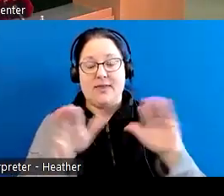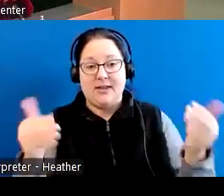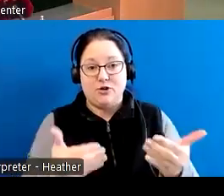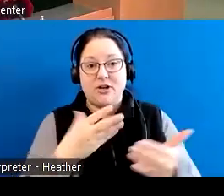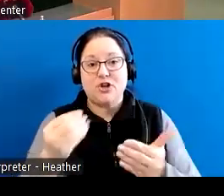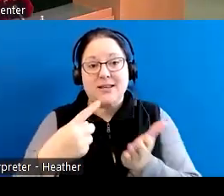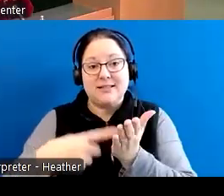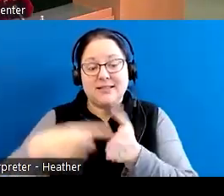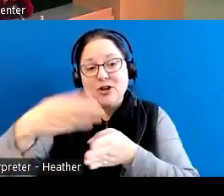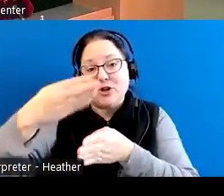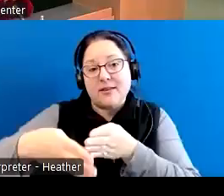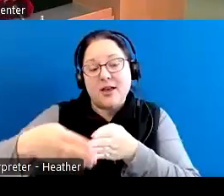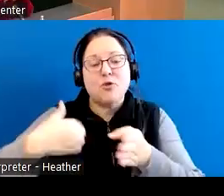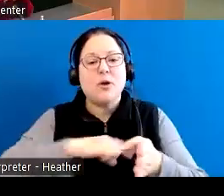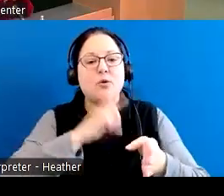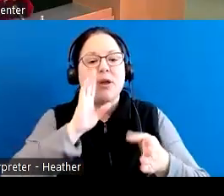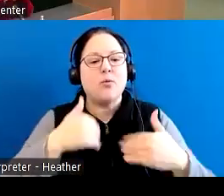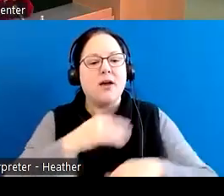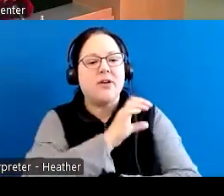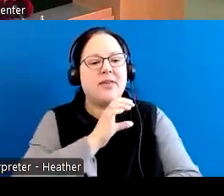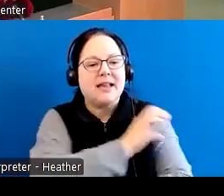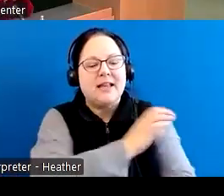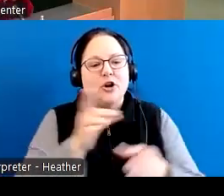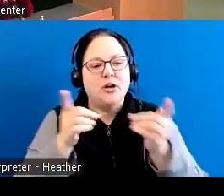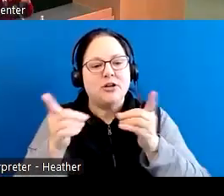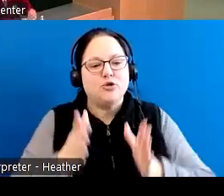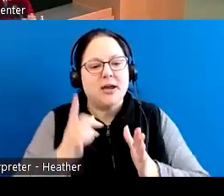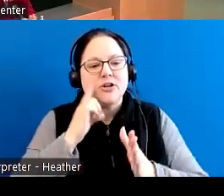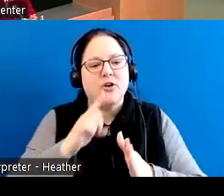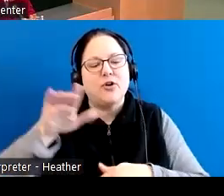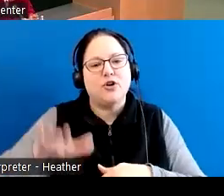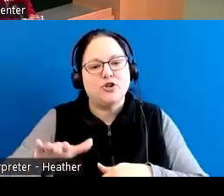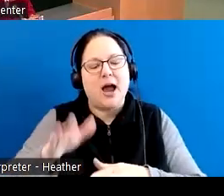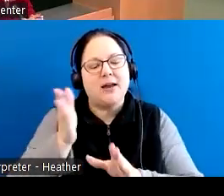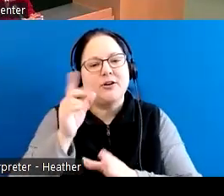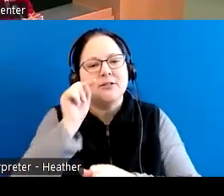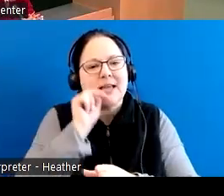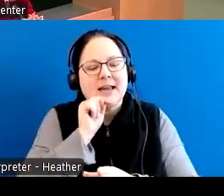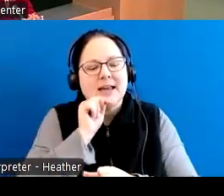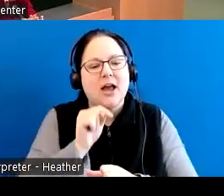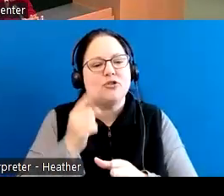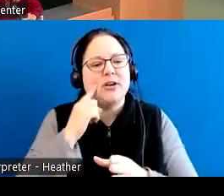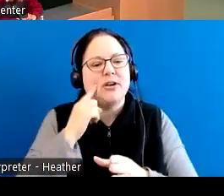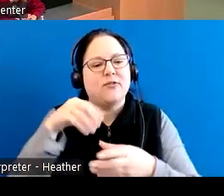we have our clinical director for child psychiatry inpatient services, Dr. Deanna Sams.